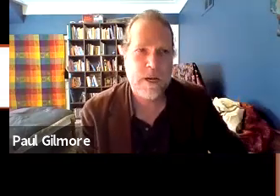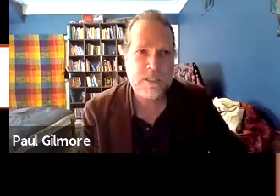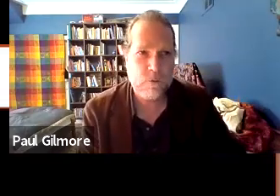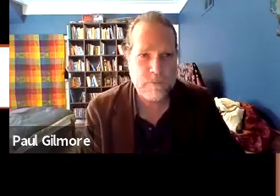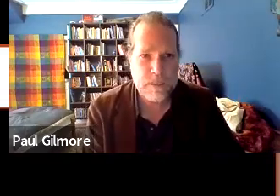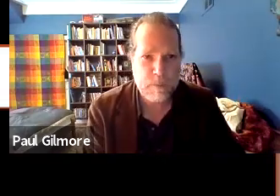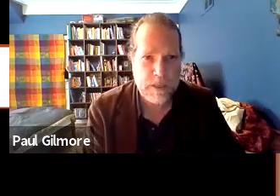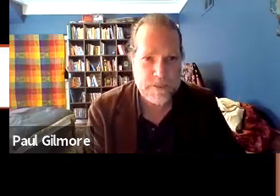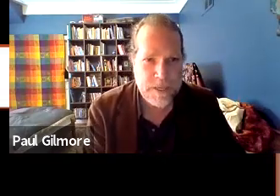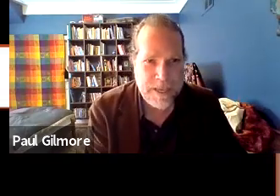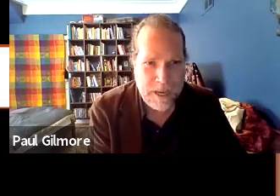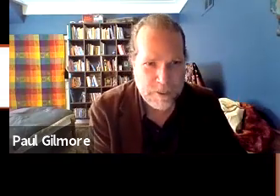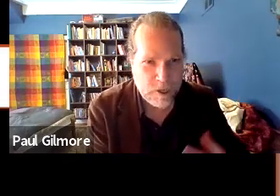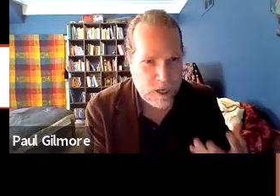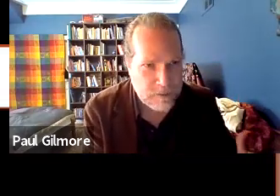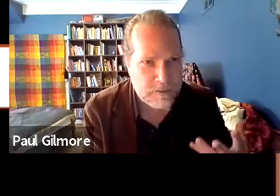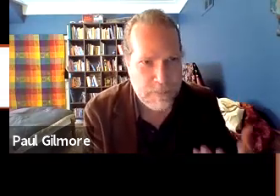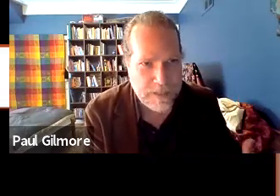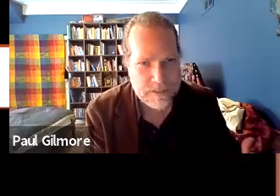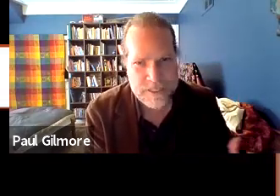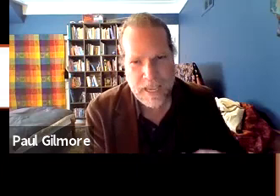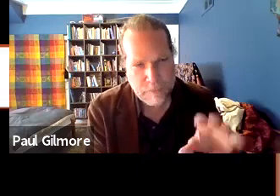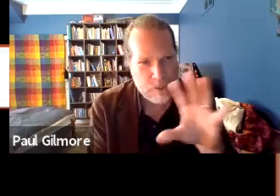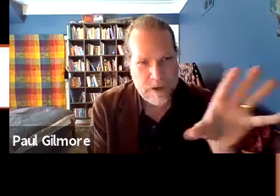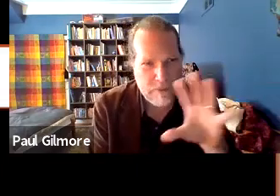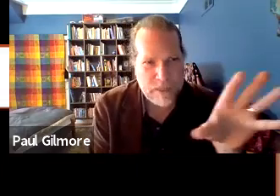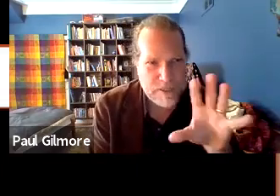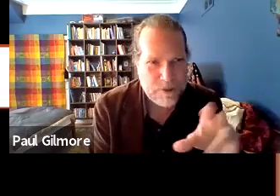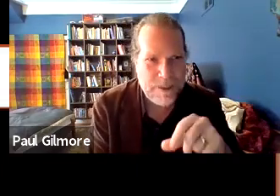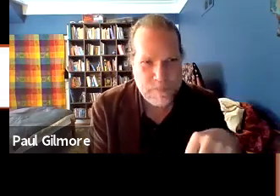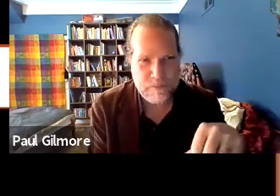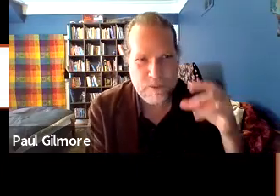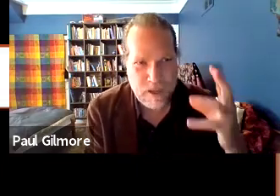transform this place, your huddled masses. I'm sure everybody's heard that before the